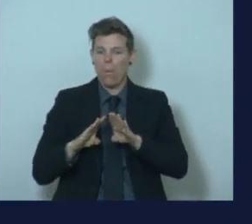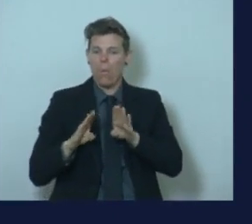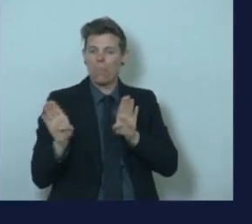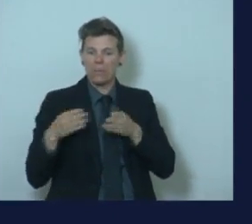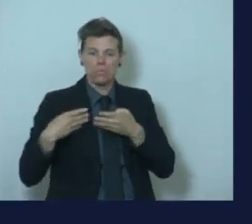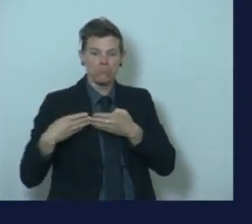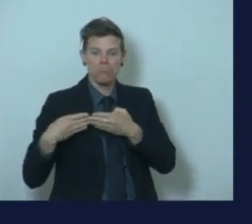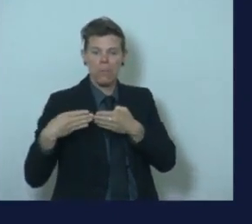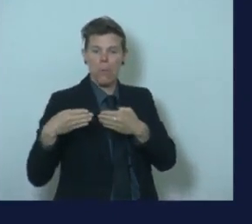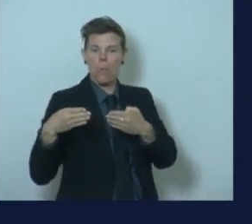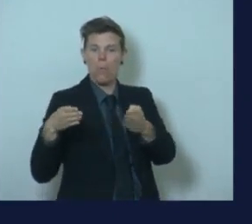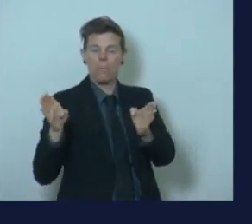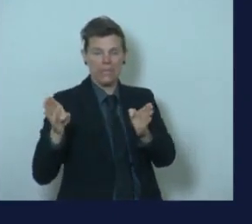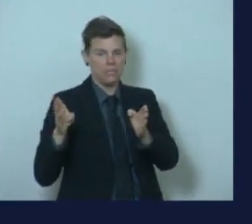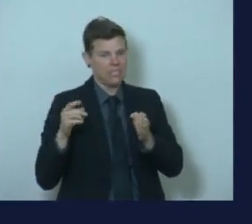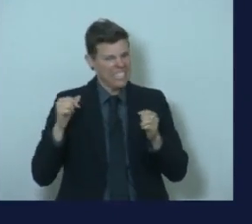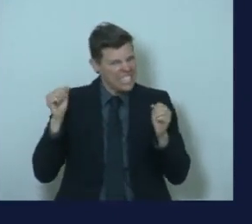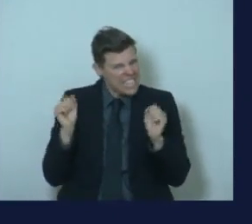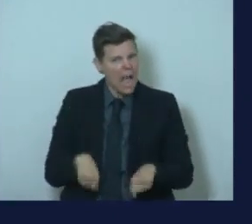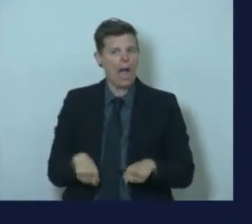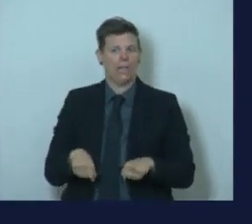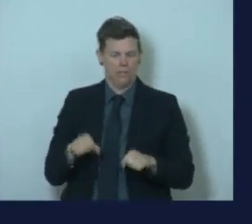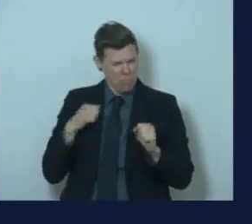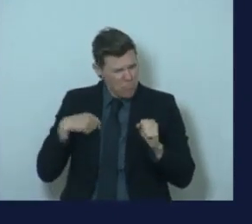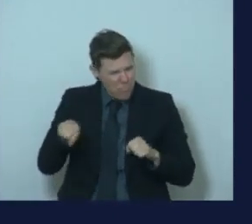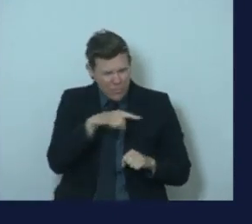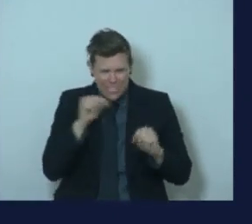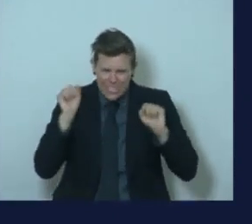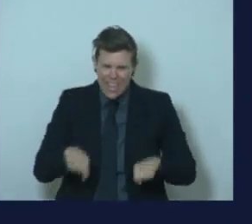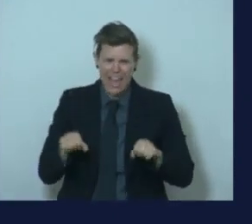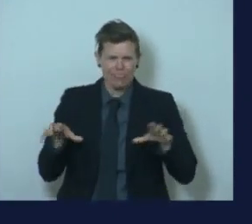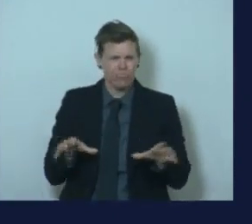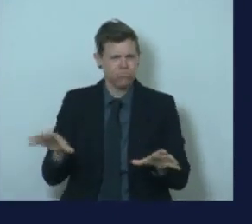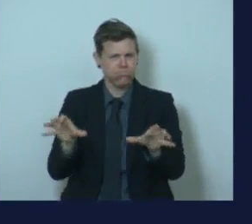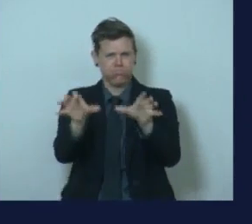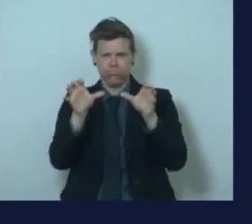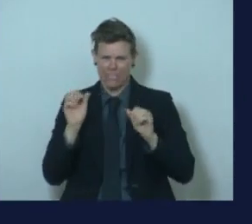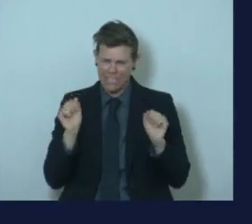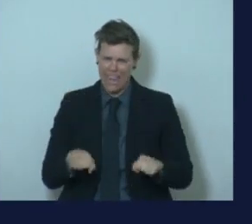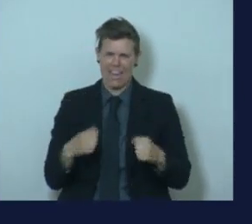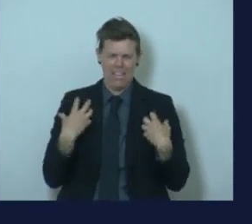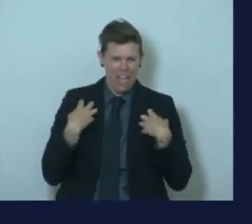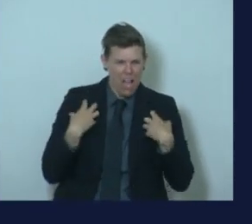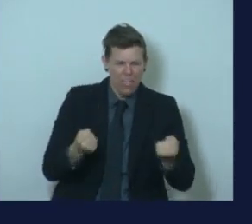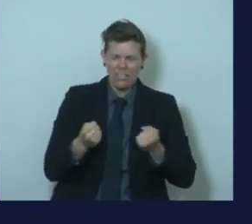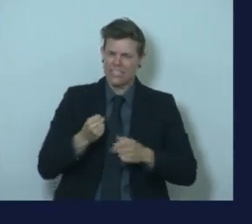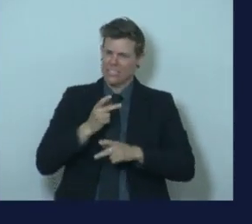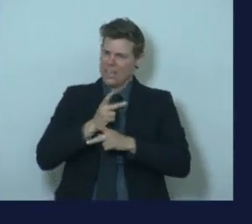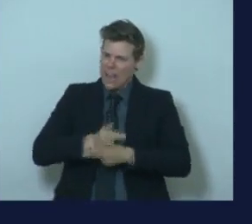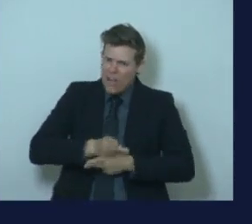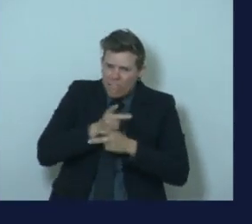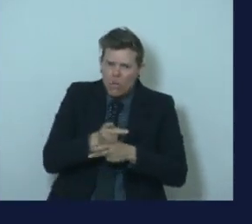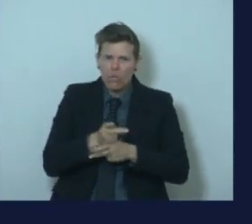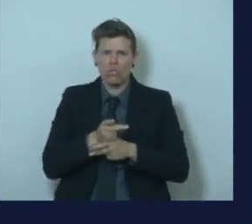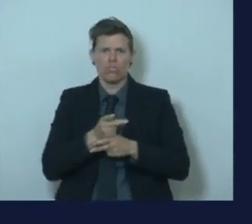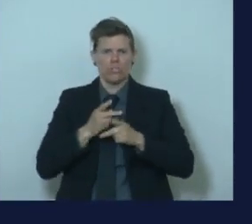ALL THOSE THINGS ARE IMPORTANT AND CAN BE DONE IF WE DO THIS TOGETHER.